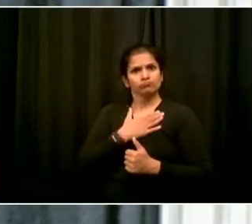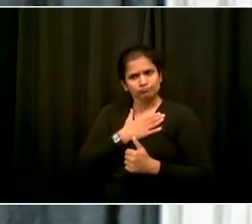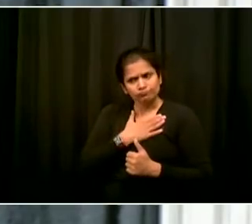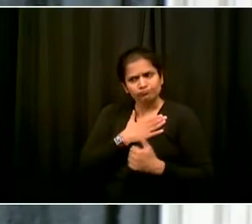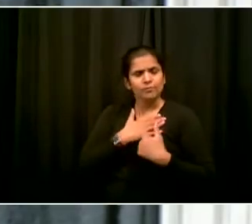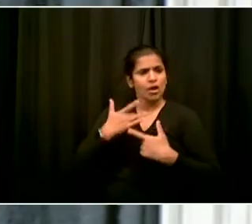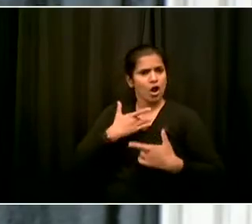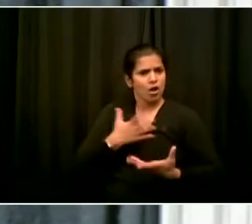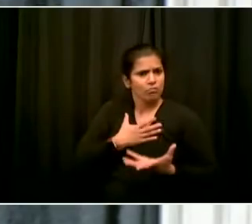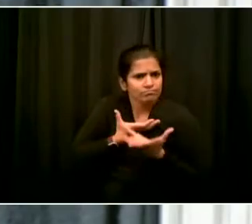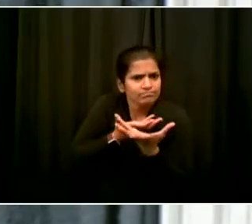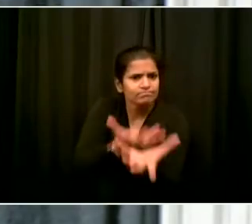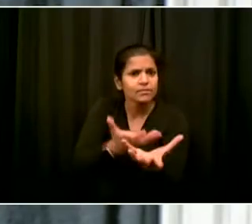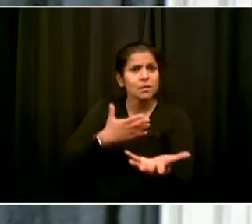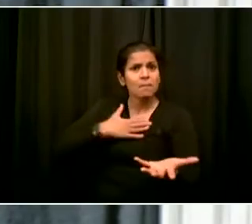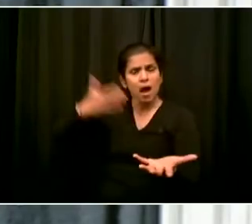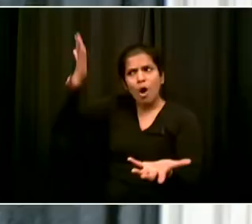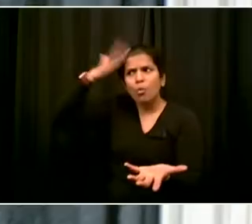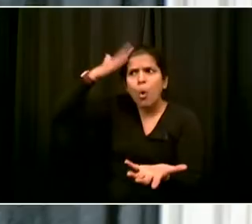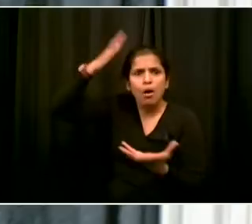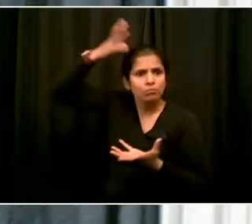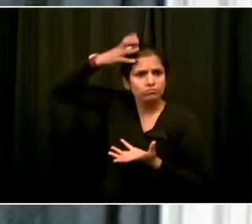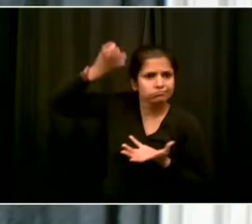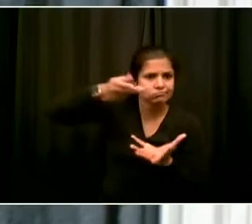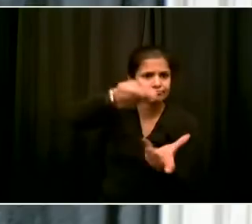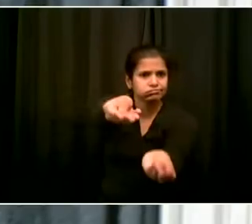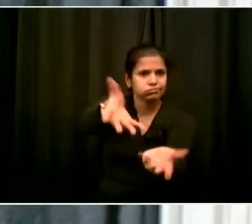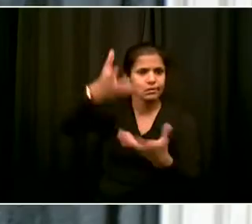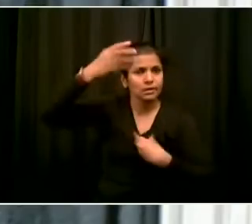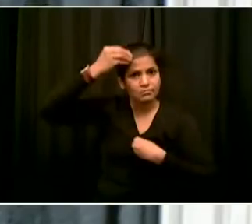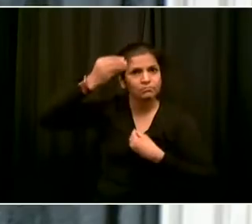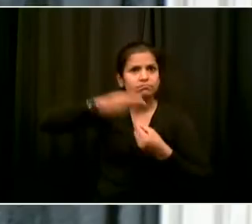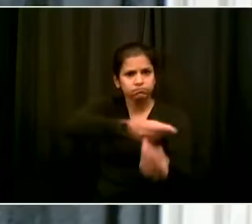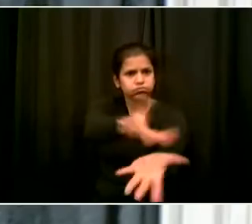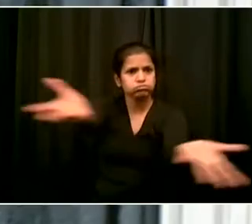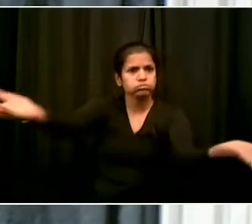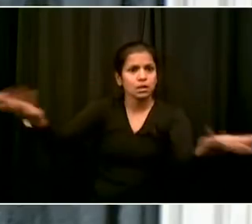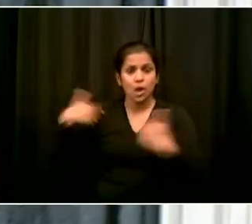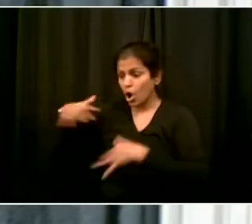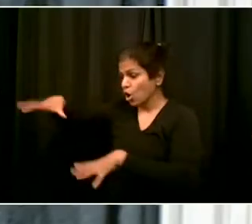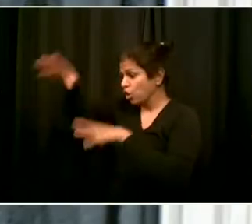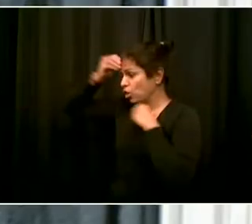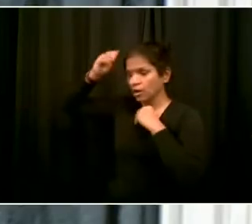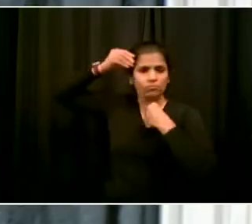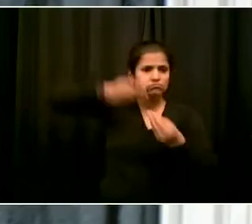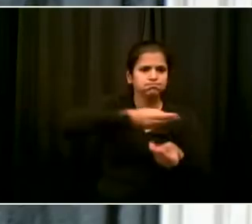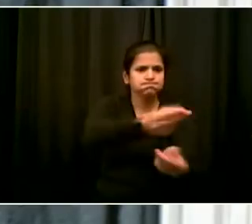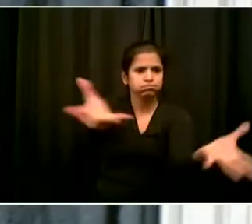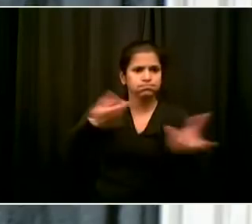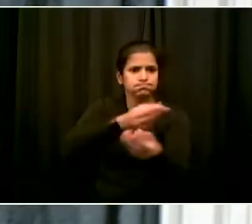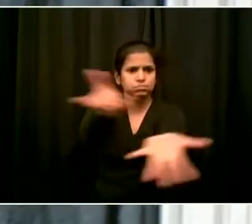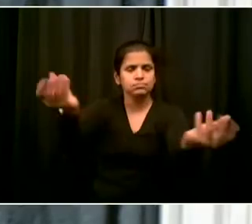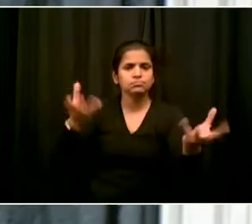WE WILL BRING THAT S SMEA APPROACH, ROOTED IN HUMILITY, EVIDENCE, AND COMPASSION TO OUR